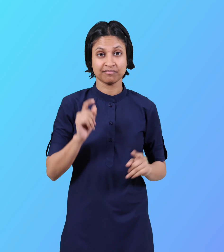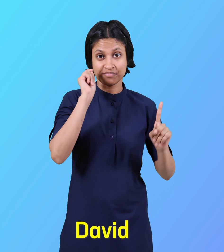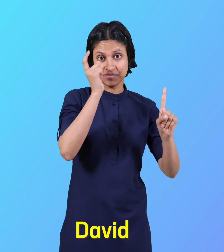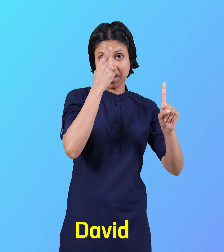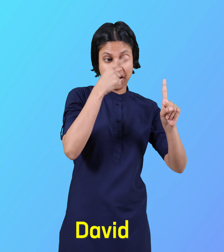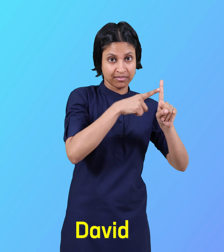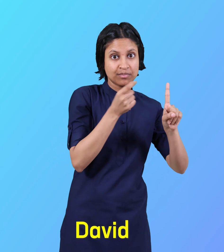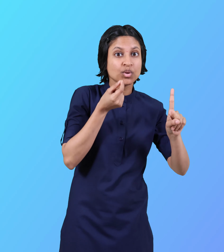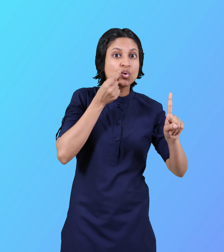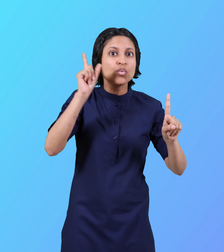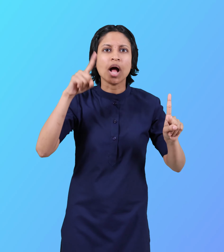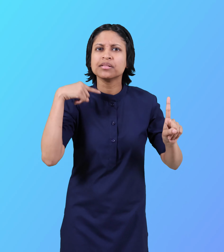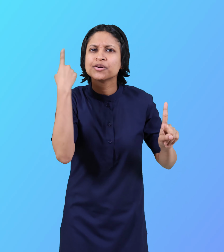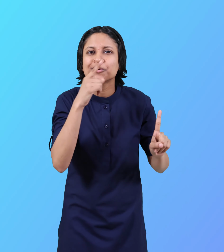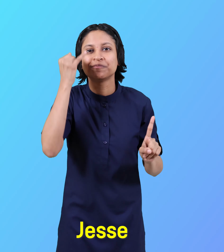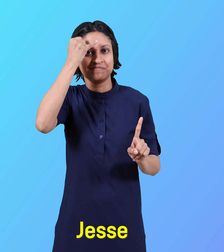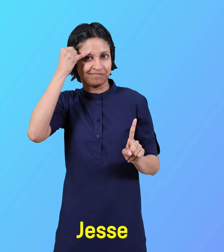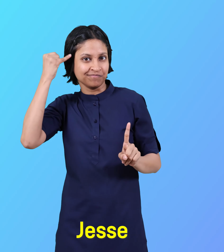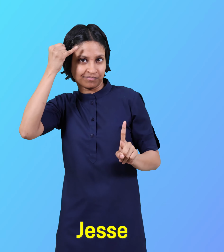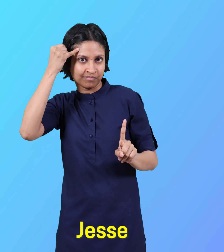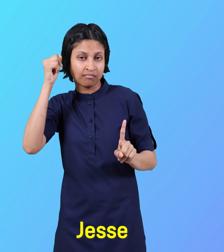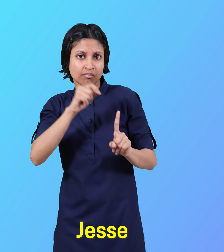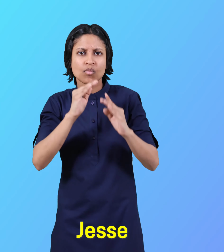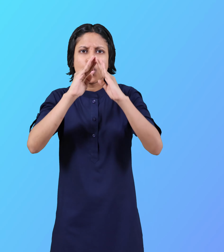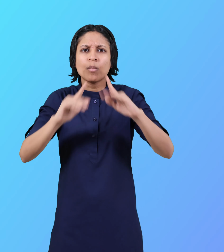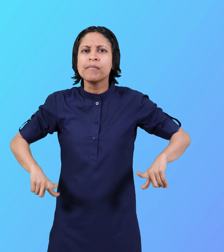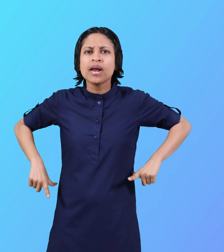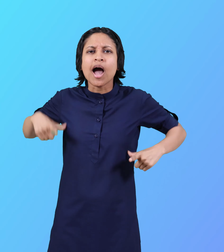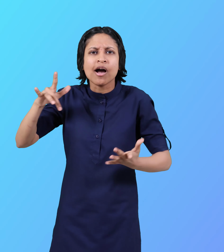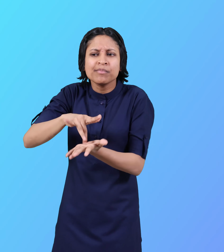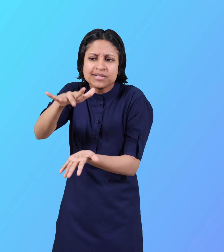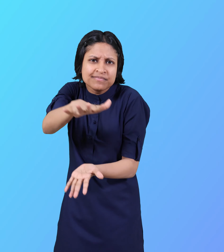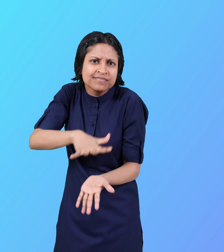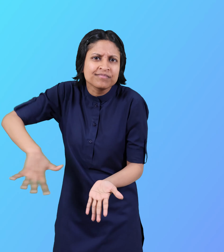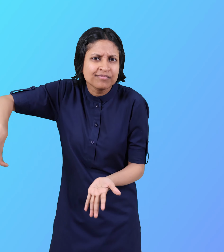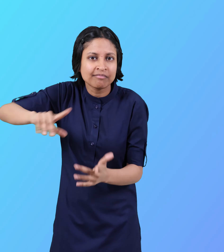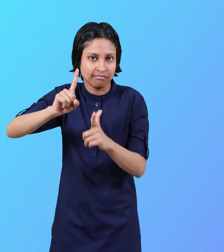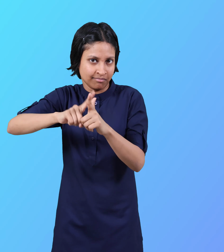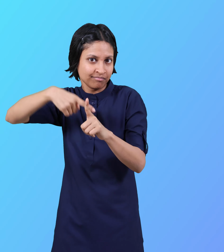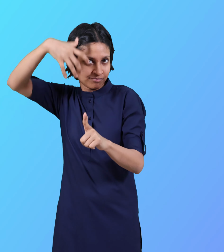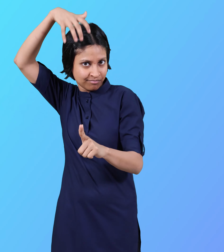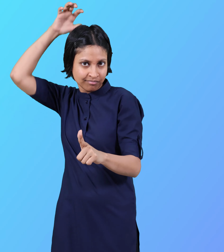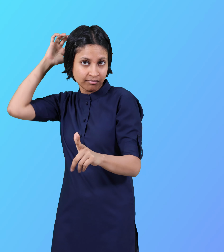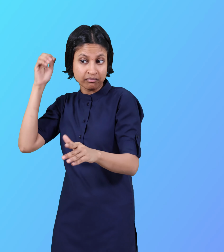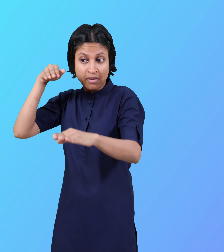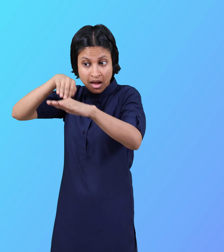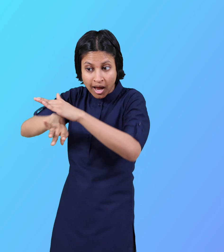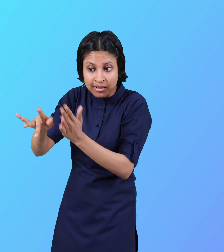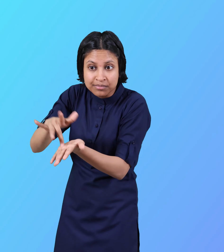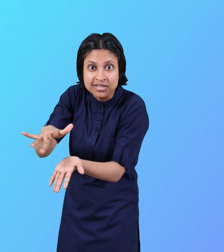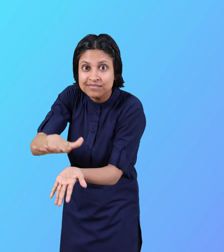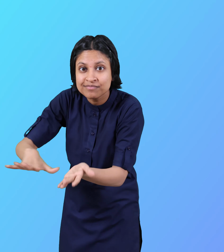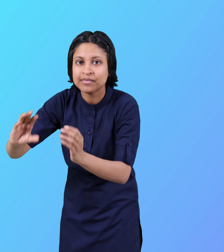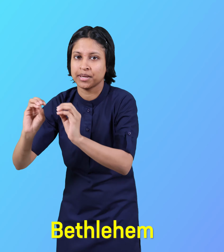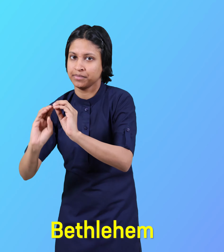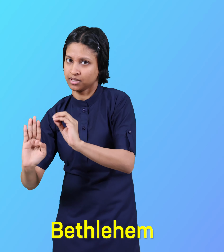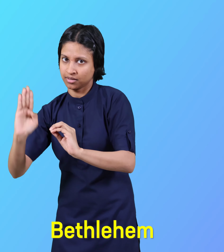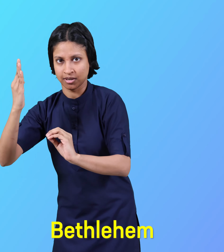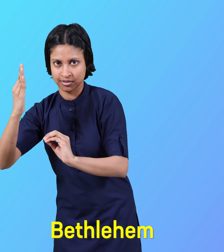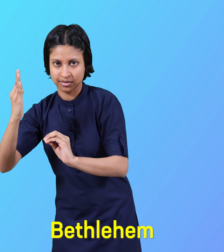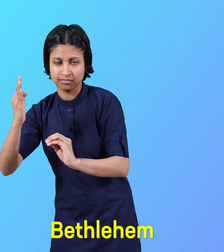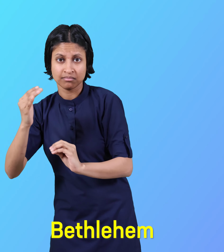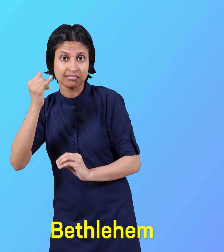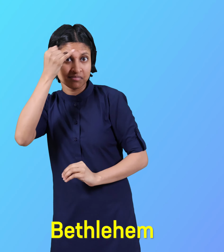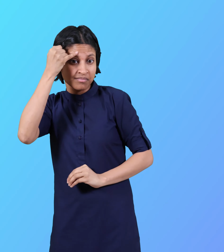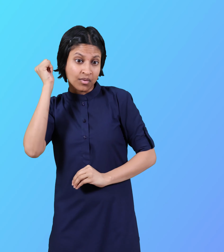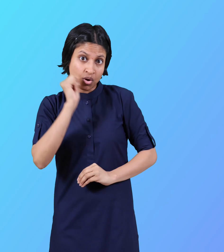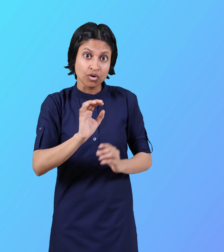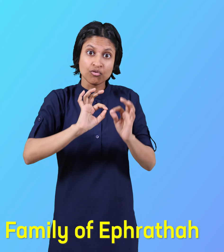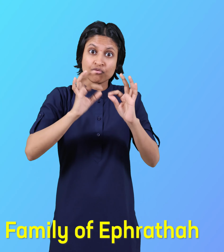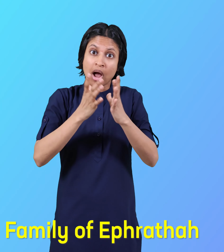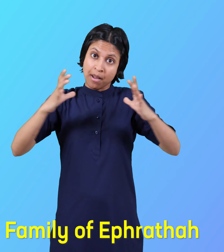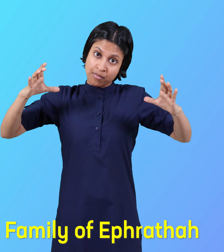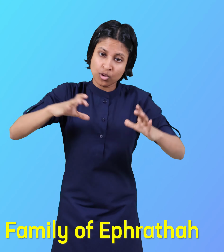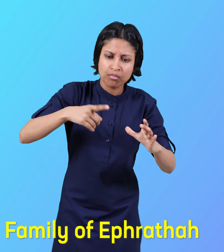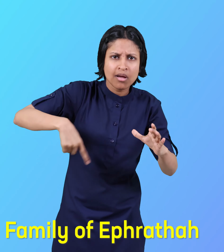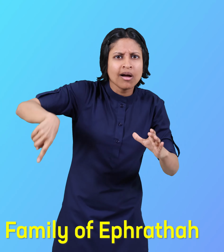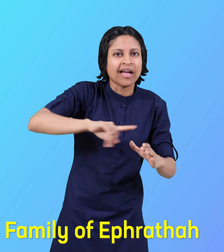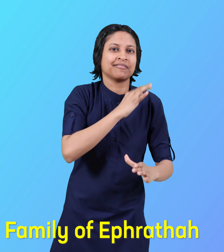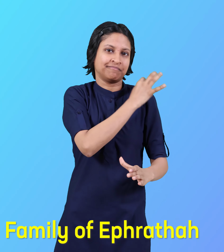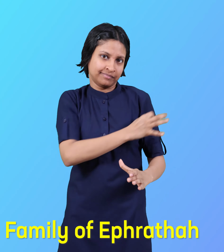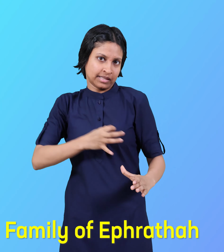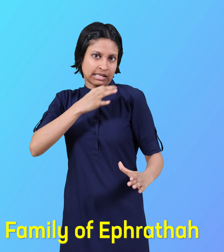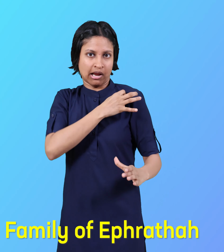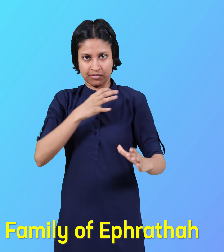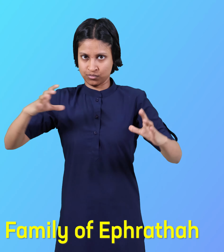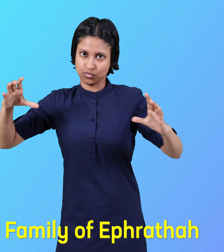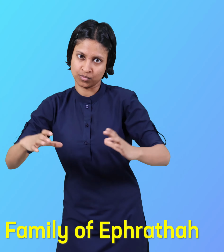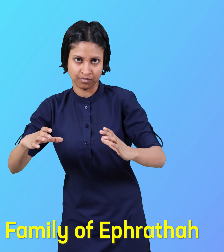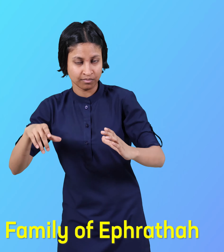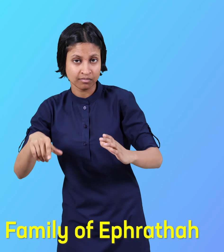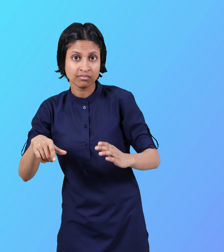David was the son of Jesse, who belonged to the family of Ephrathah from Bethlehem in Judah.